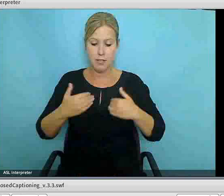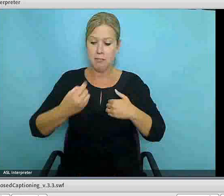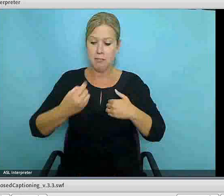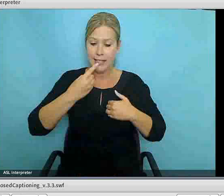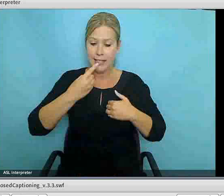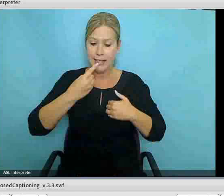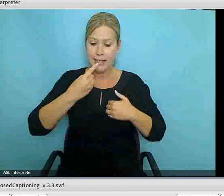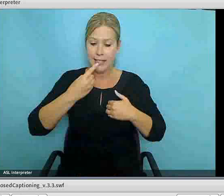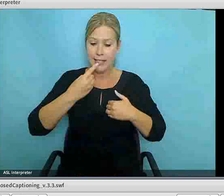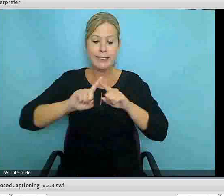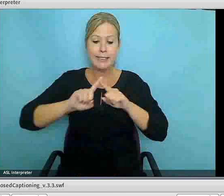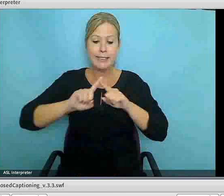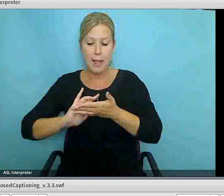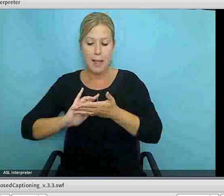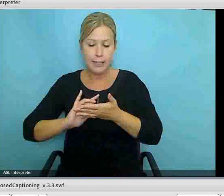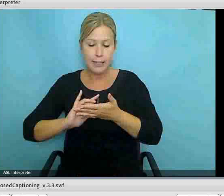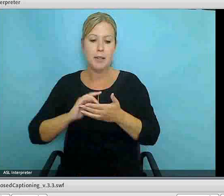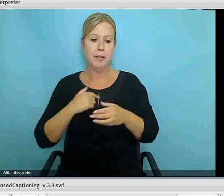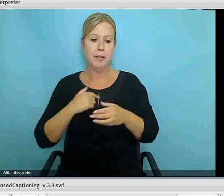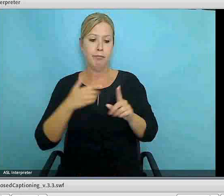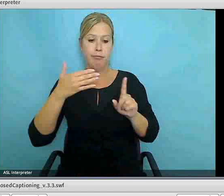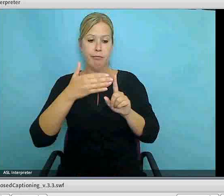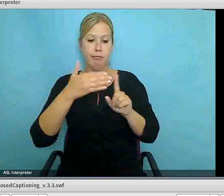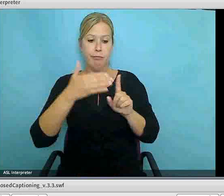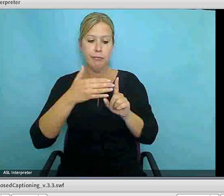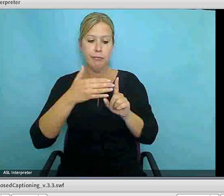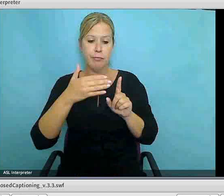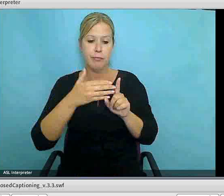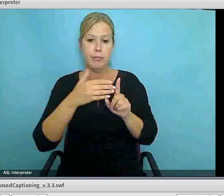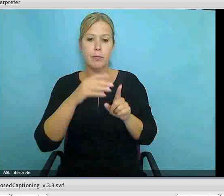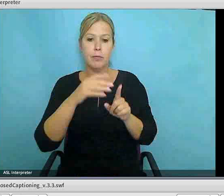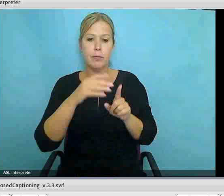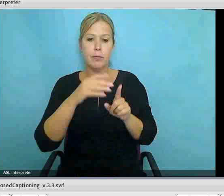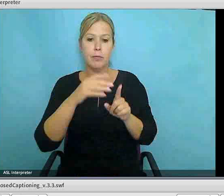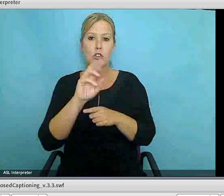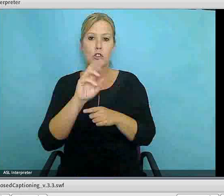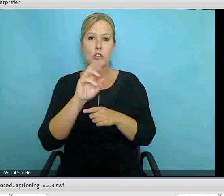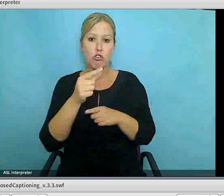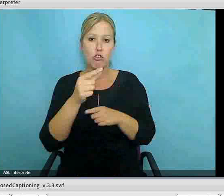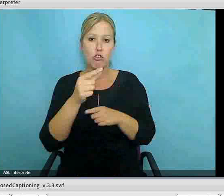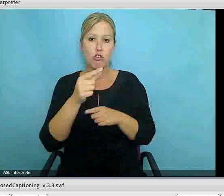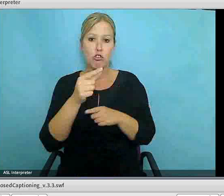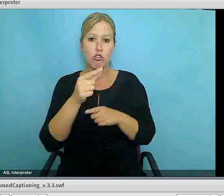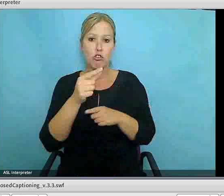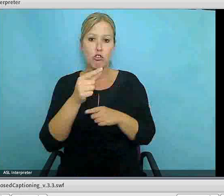One Care plan or are conveniently available through some other option that the One Care plan offers.